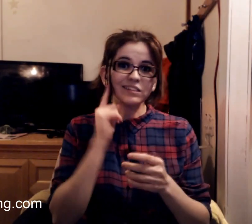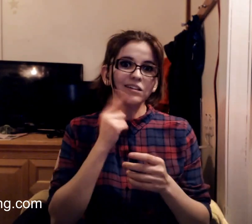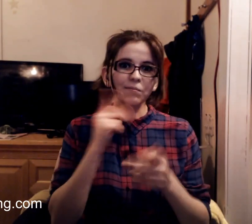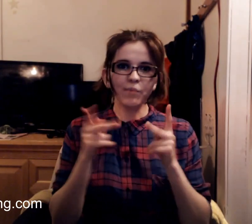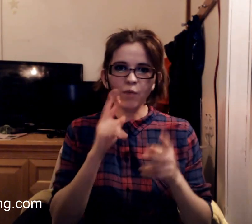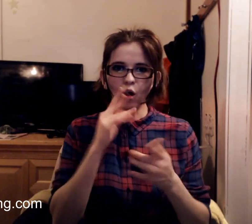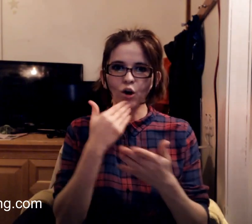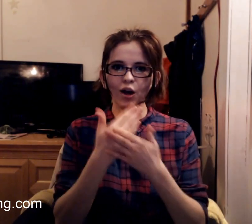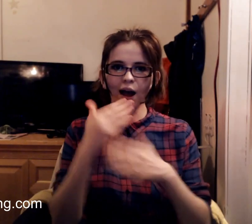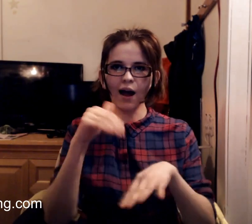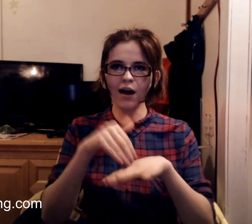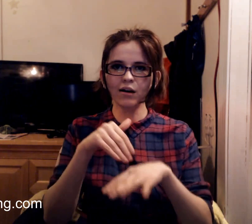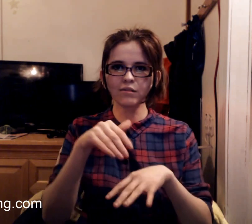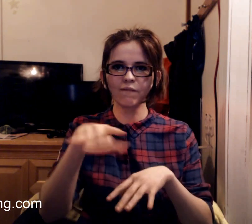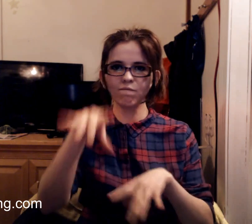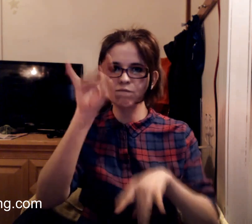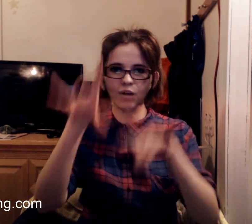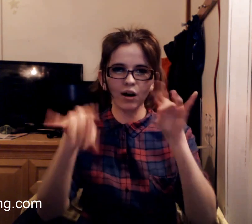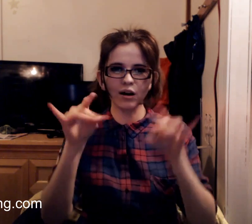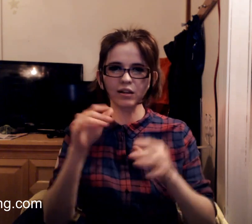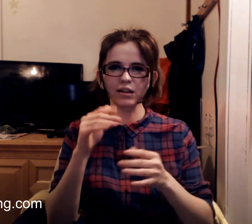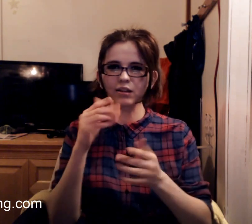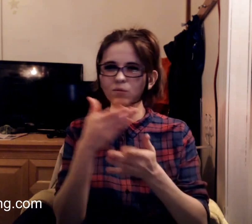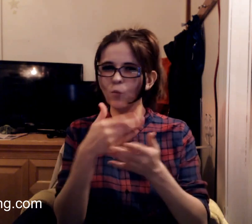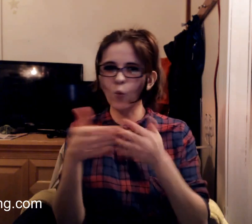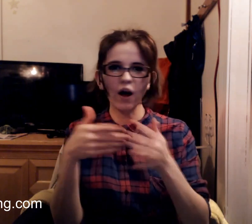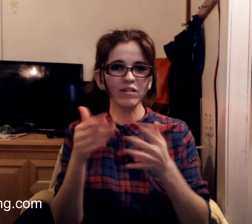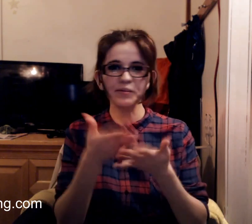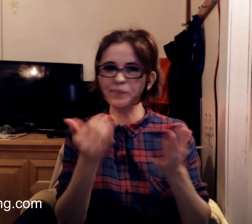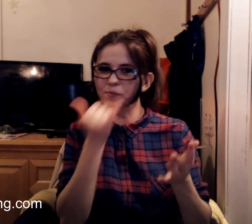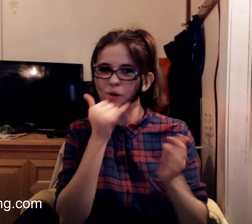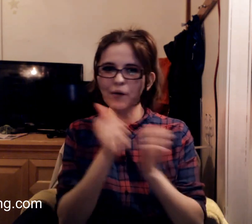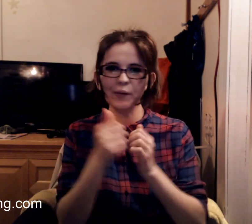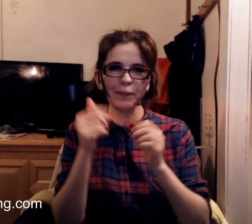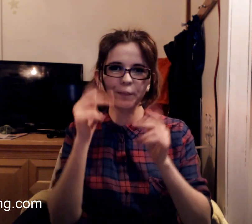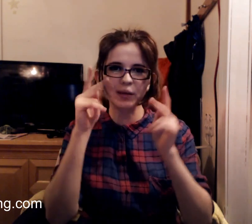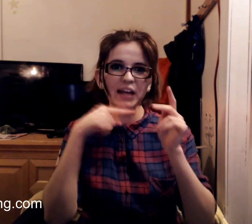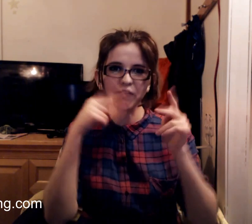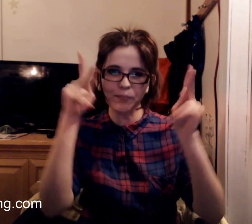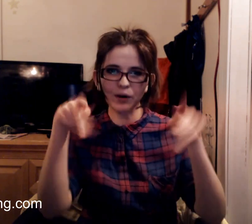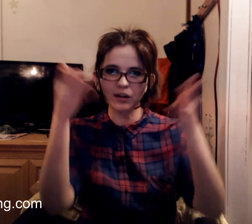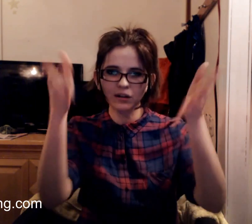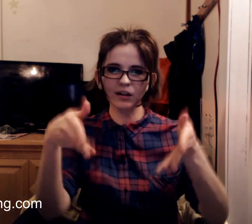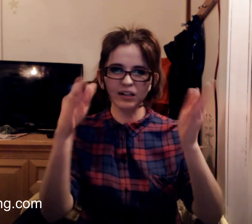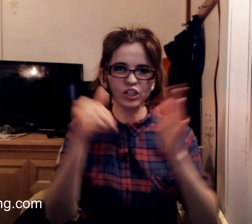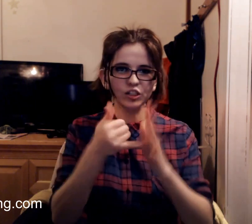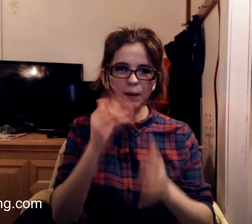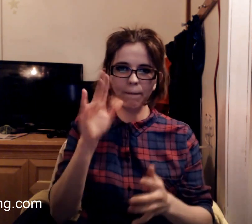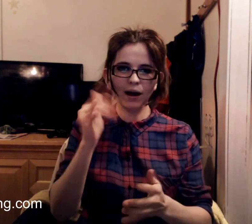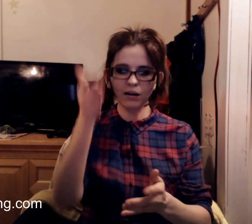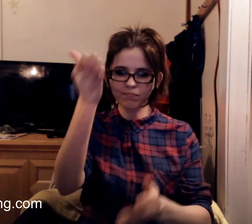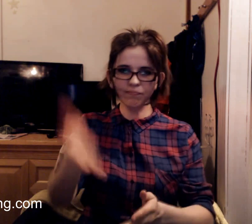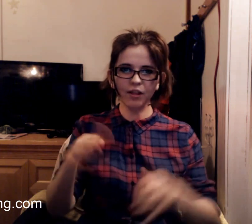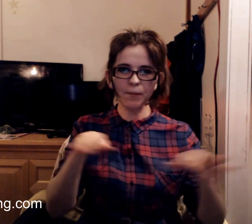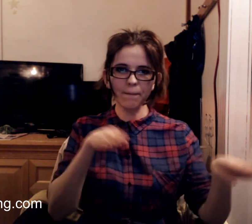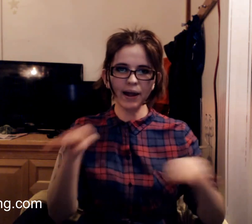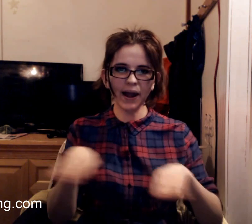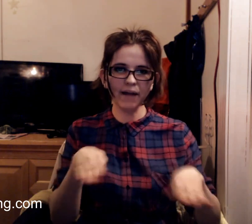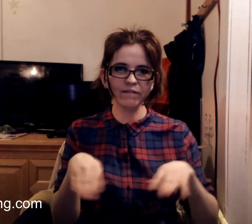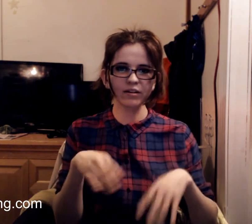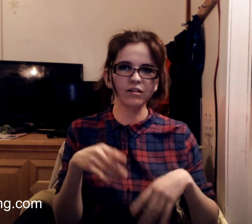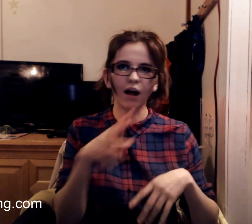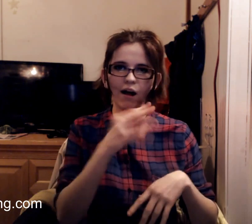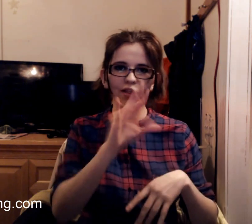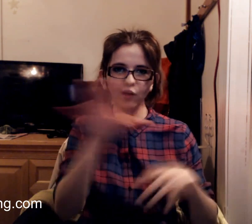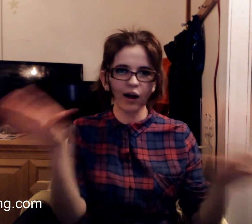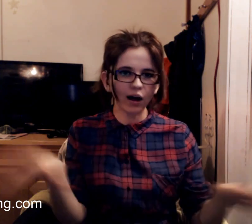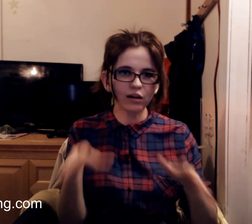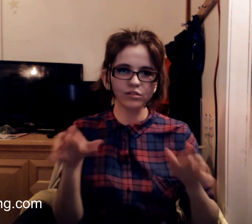Deaf people are good at detecting whatever's bothering someone or if something is wrong by their behaviors and their actions.